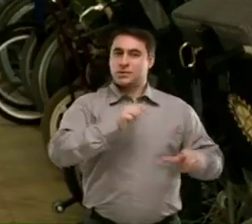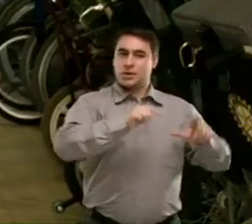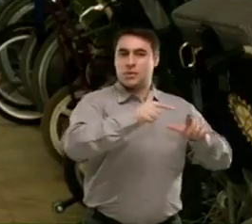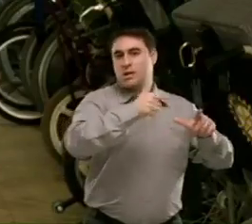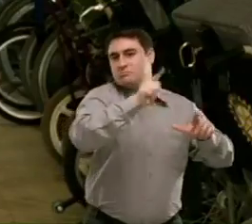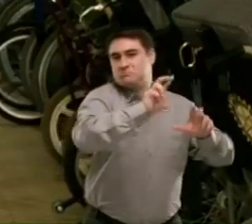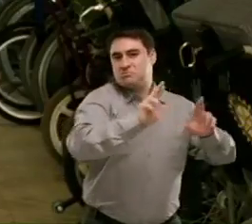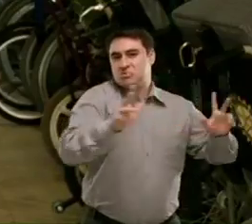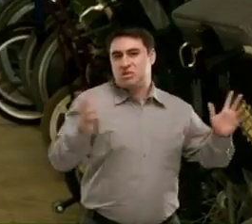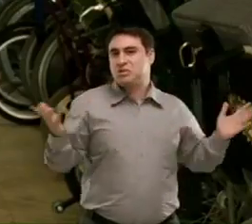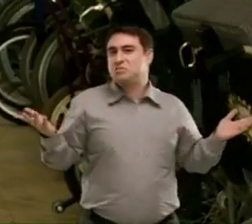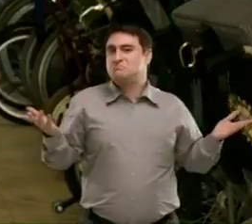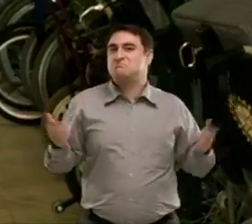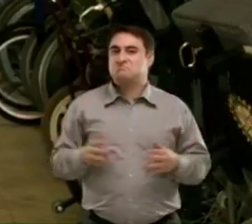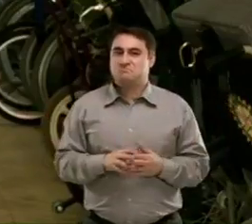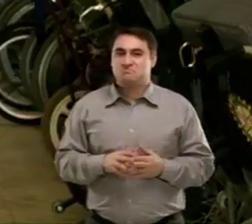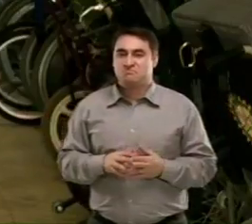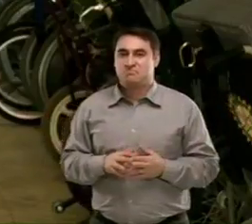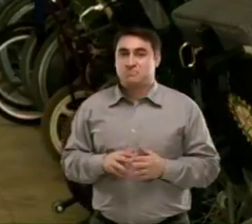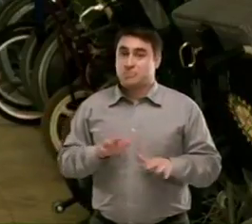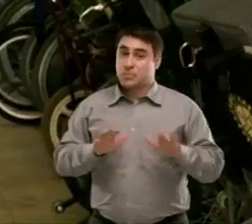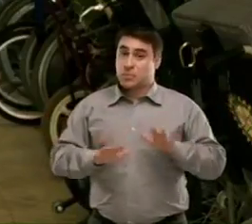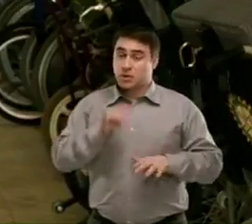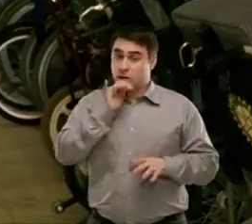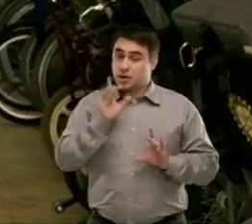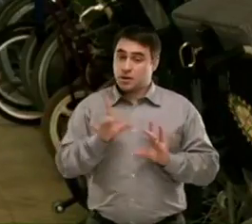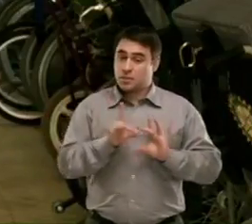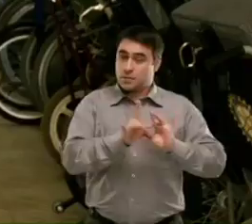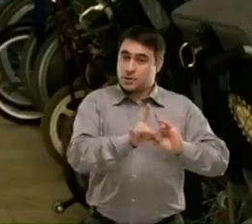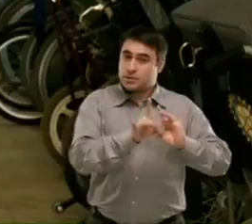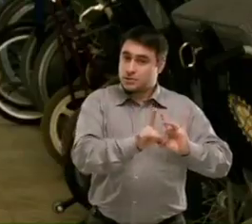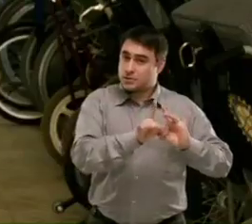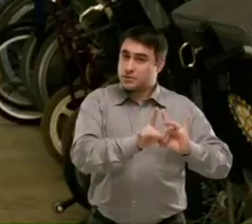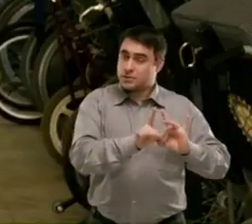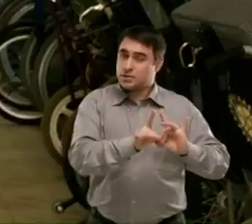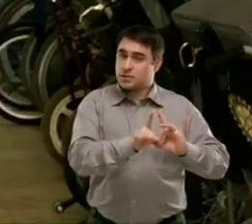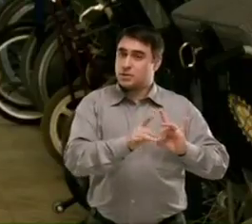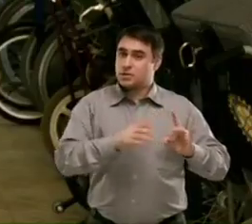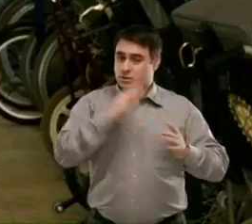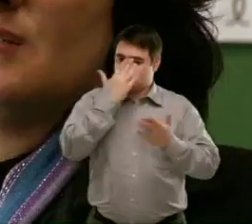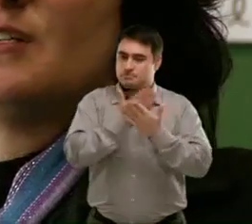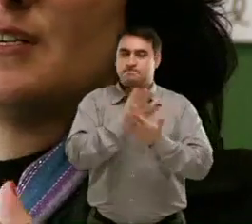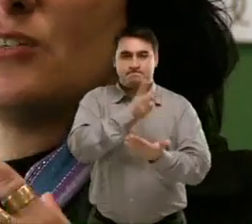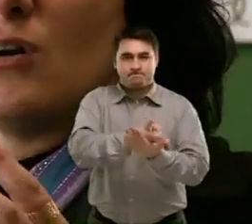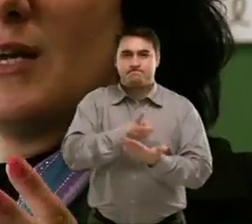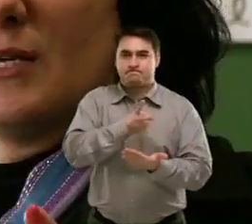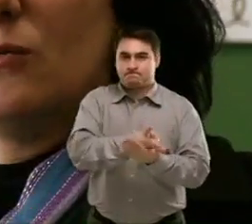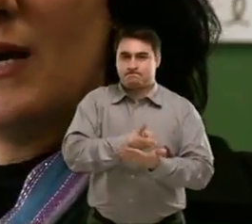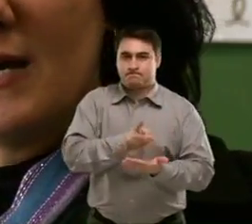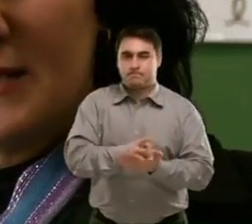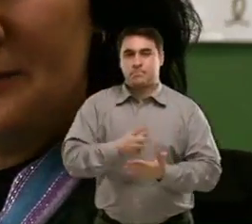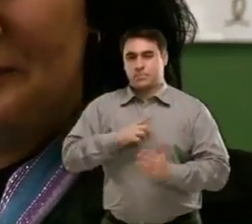I believe this partnership will last. There are general schools that have the knowhow,